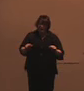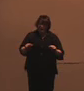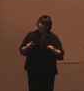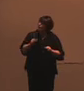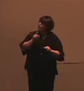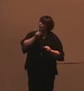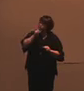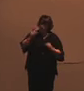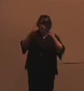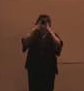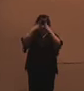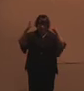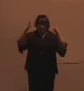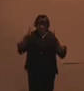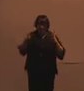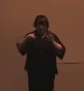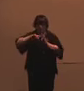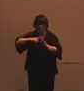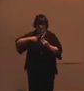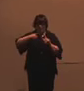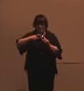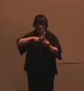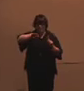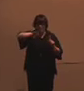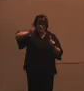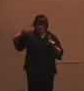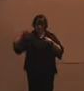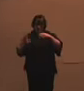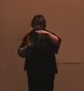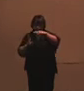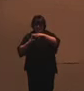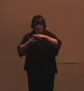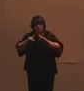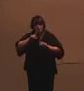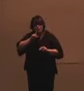So you can see how big box is so big.